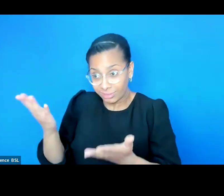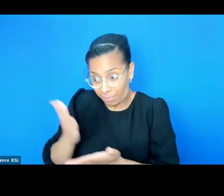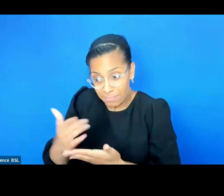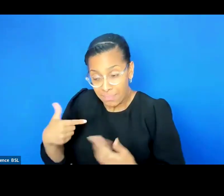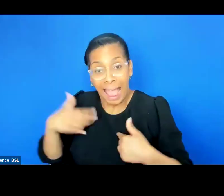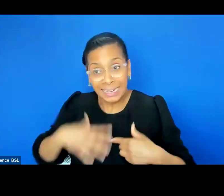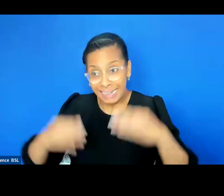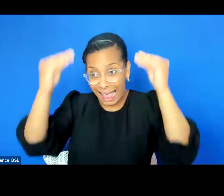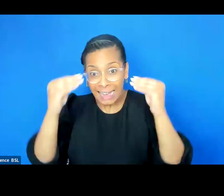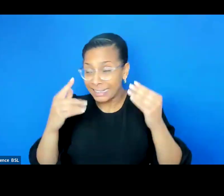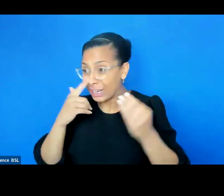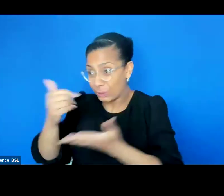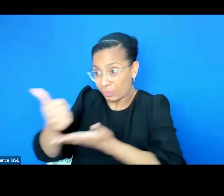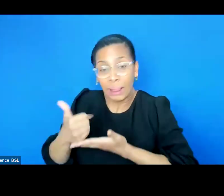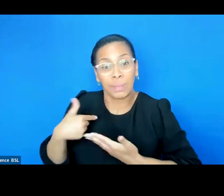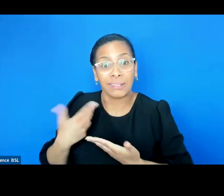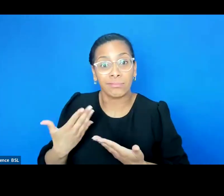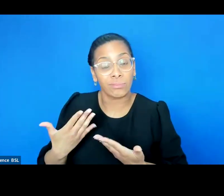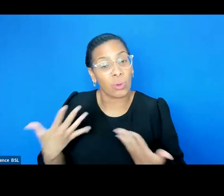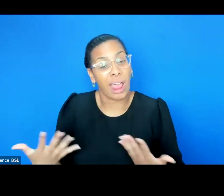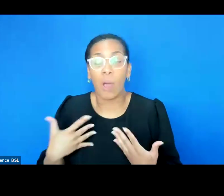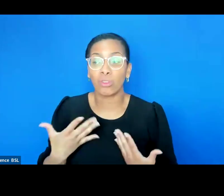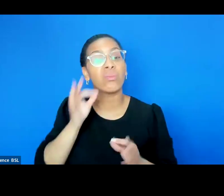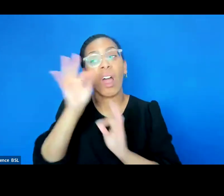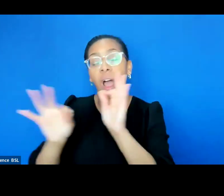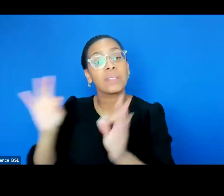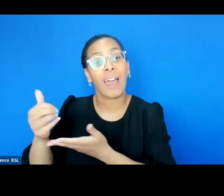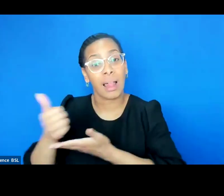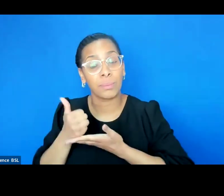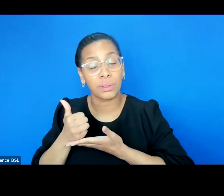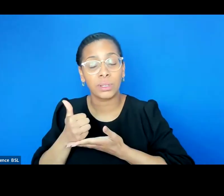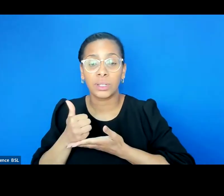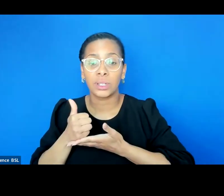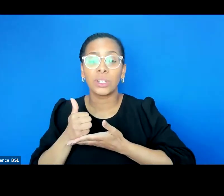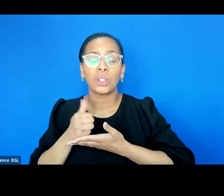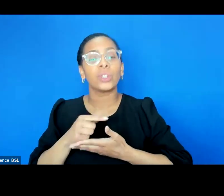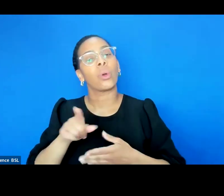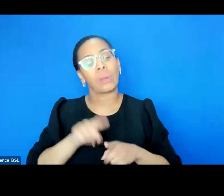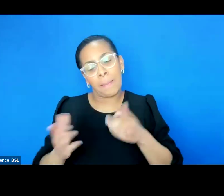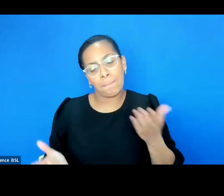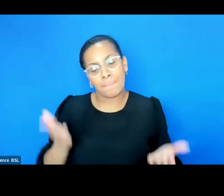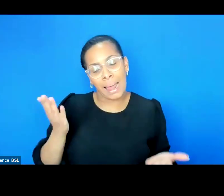gotta look cute, and I gotta go. So that's one, the the balance between struggle and suffering. Two,